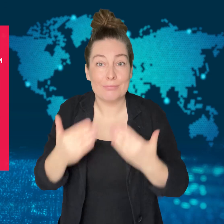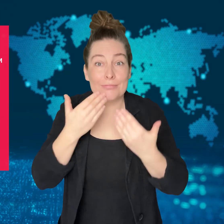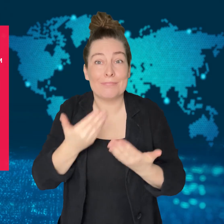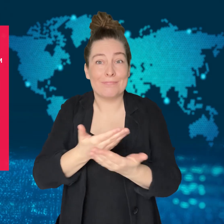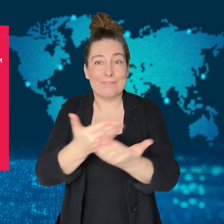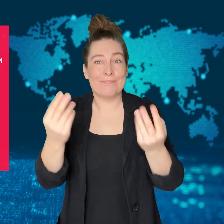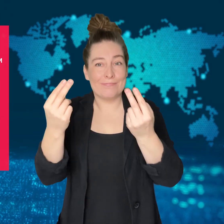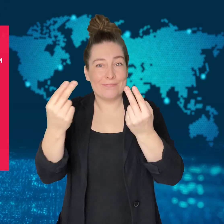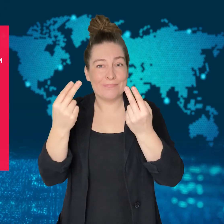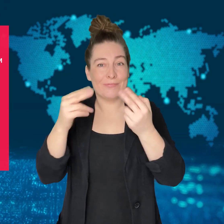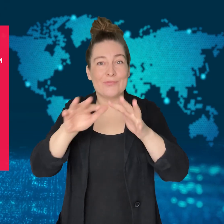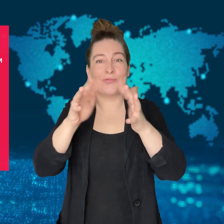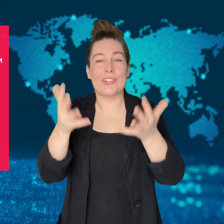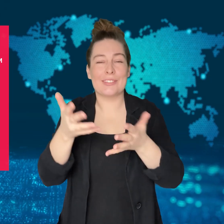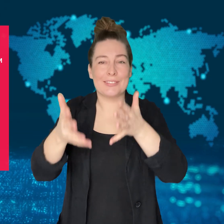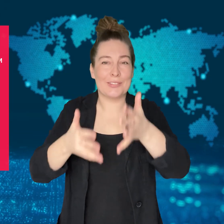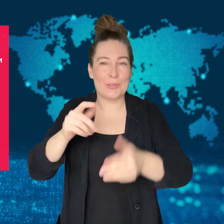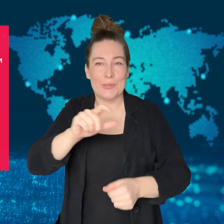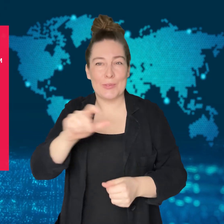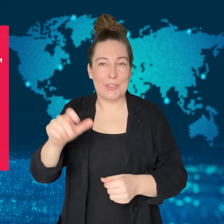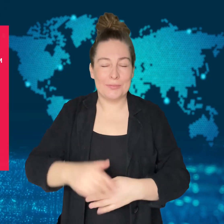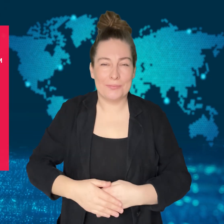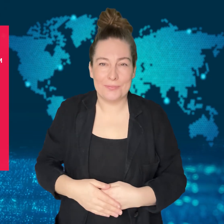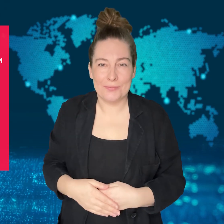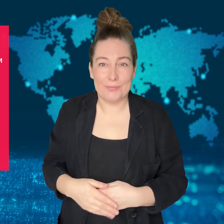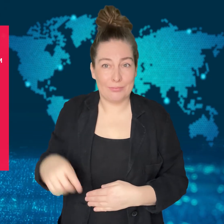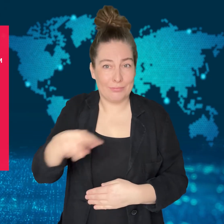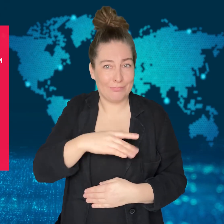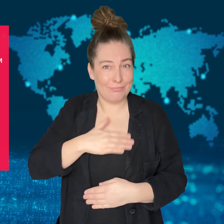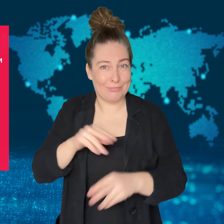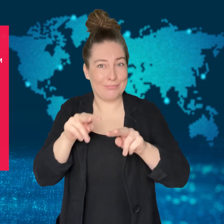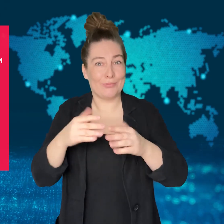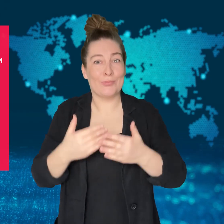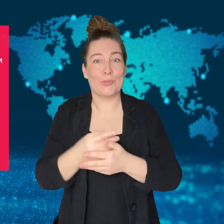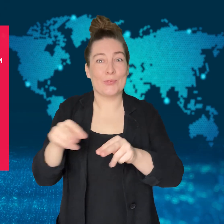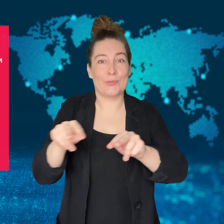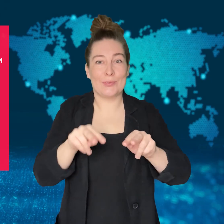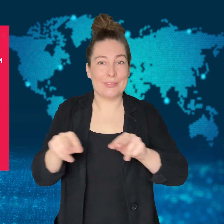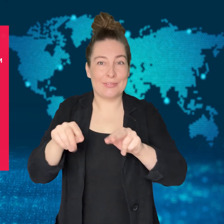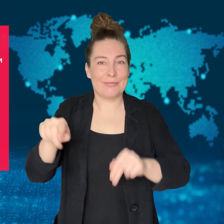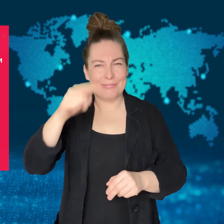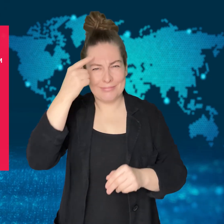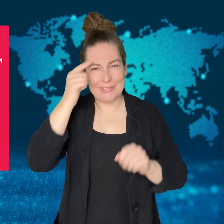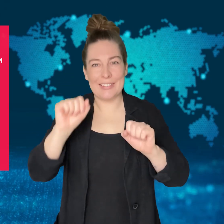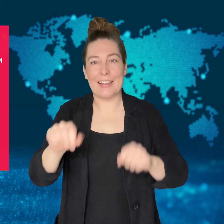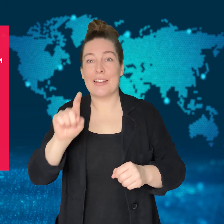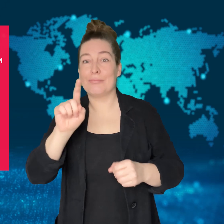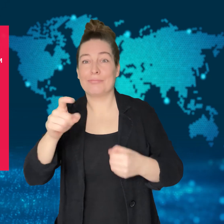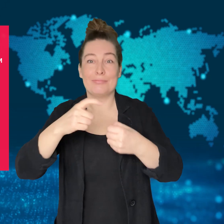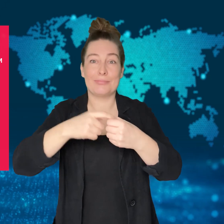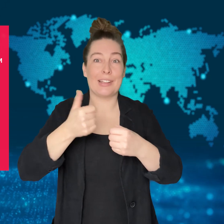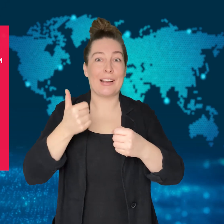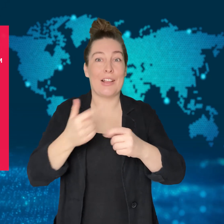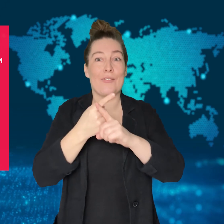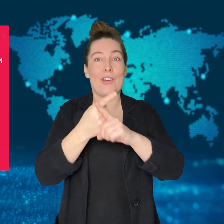Thank you for watching WorldSign Week. Don't forget to subscribe, like, and follow H3 World TV to